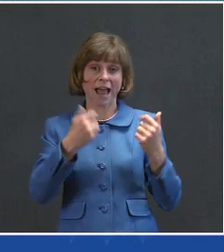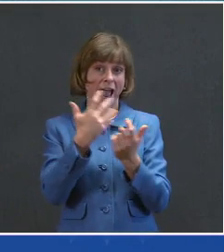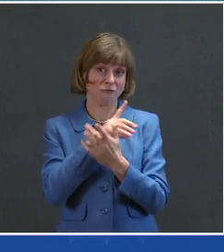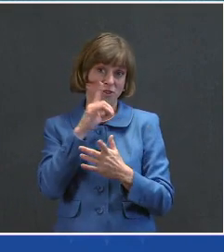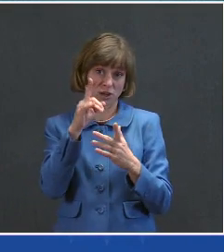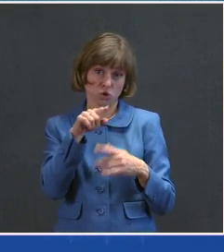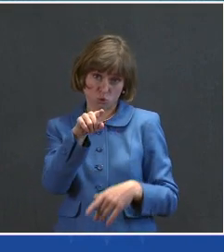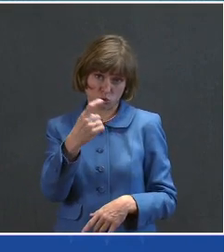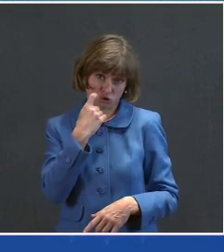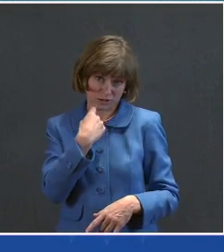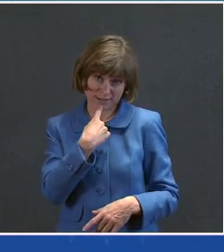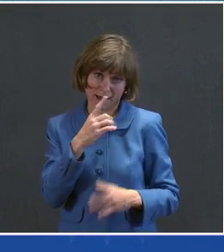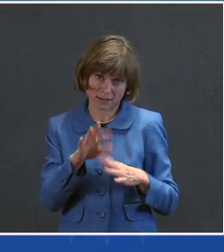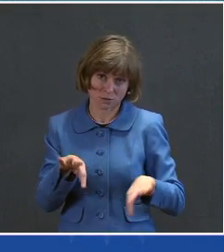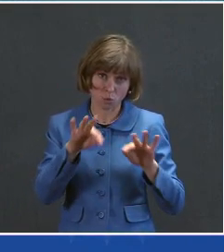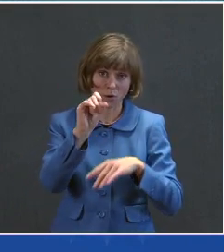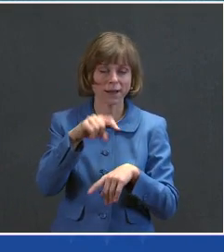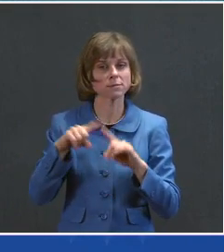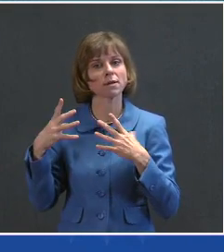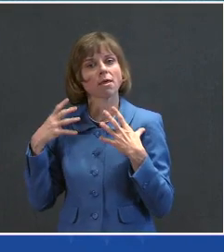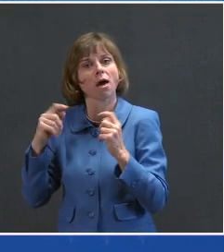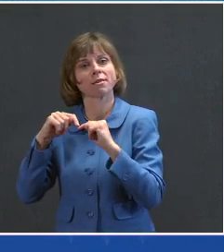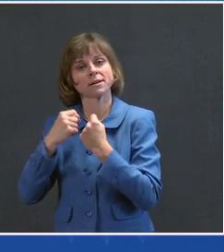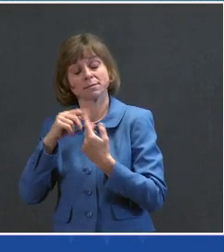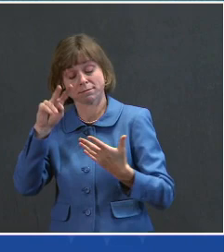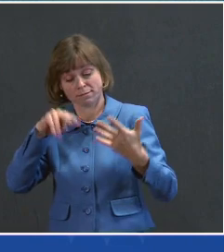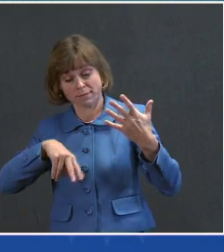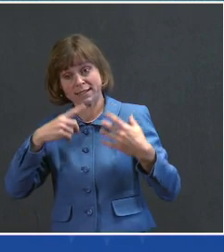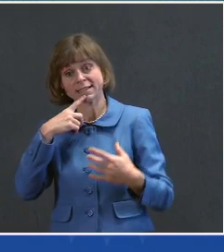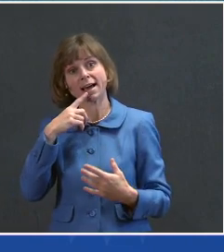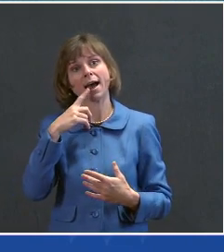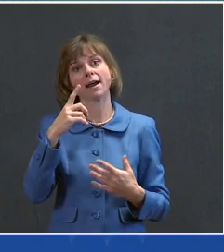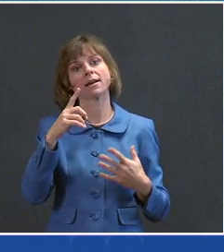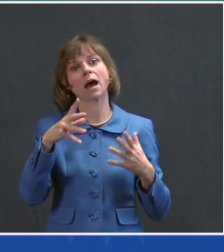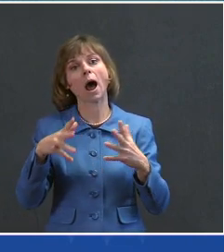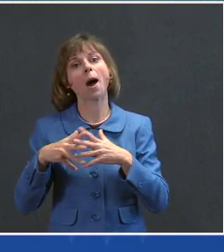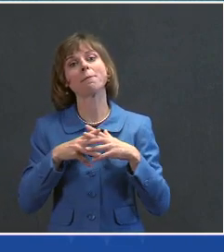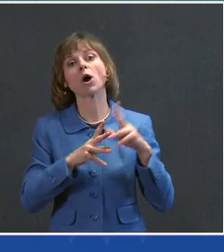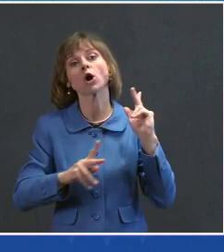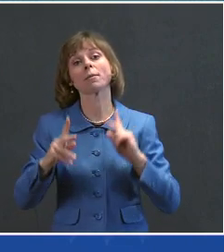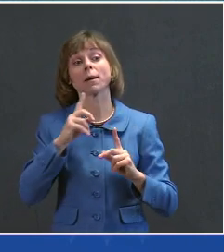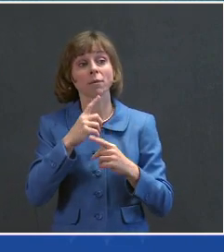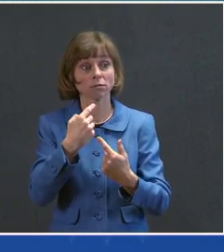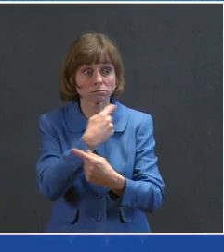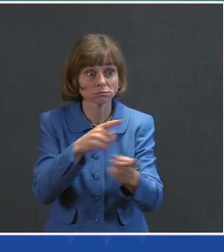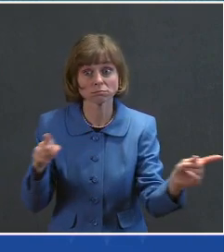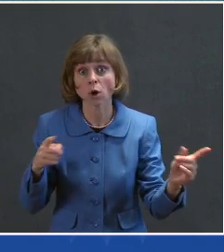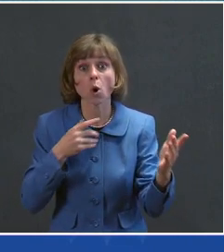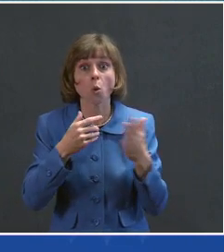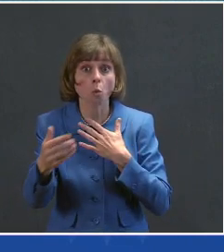is that if you have access -- for the American people: If you have -- whatever vaccine you have access to, you should take that vaccine.